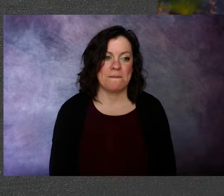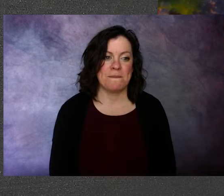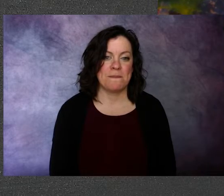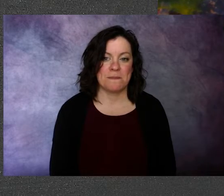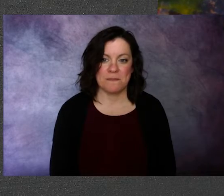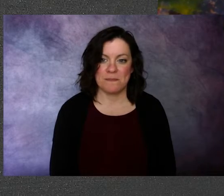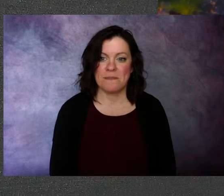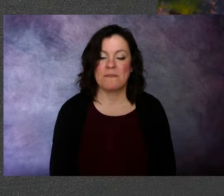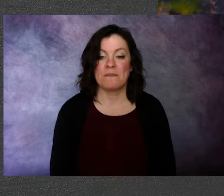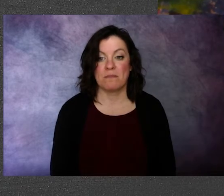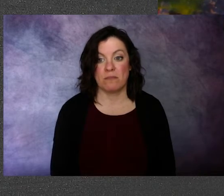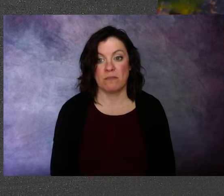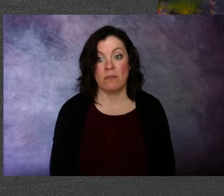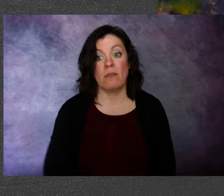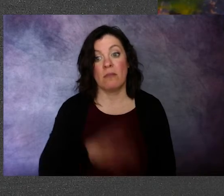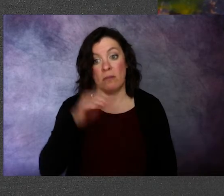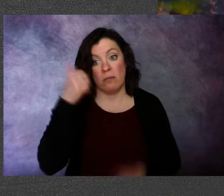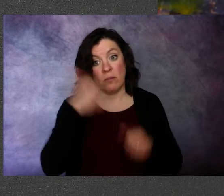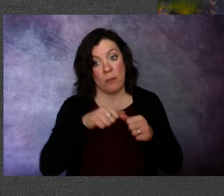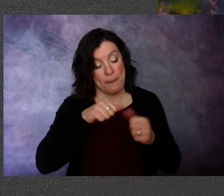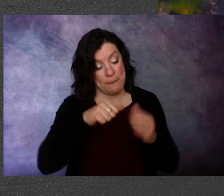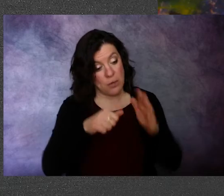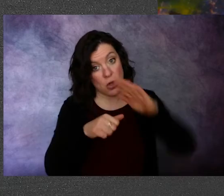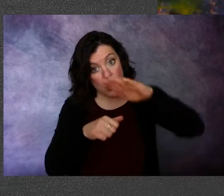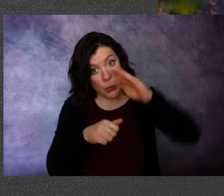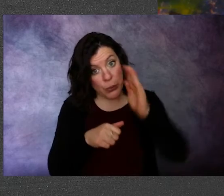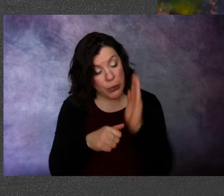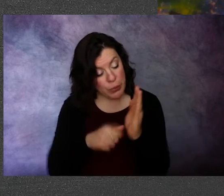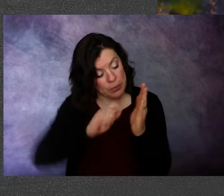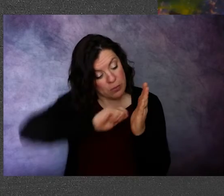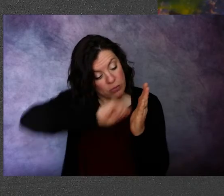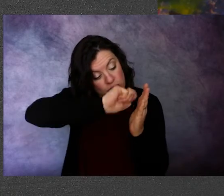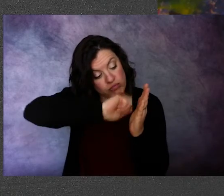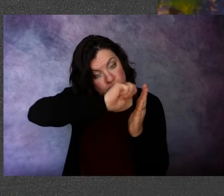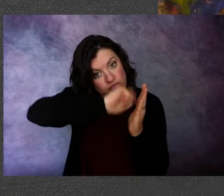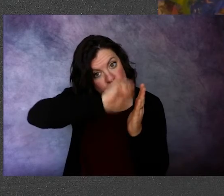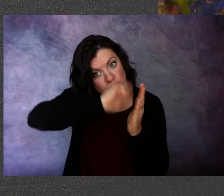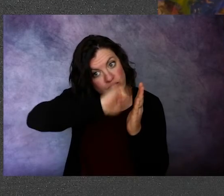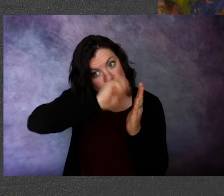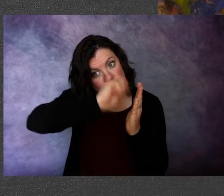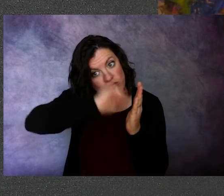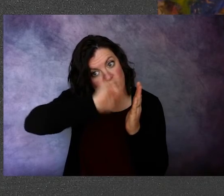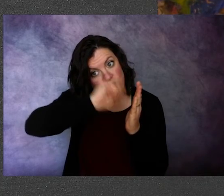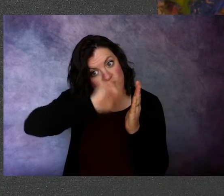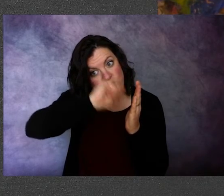Gotta go all the way to the edge of my paper plate. It's kind of hard to color with those groovy